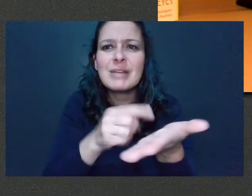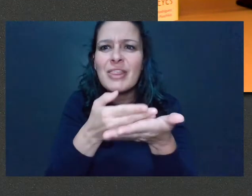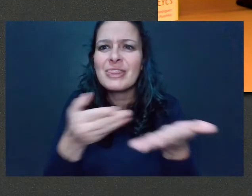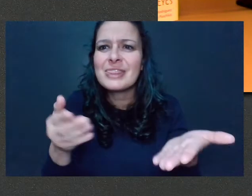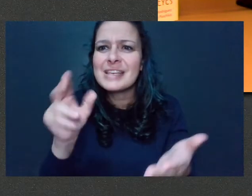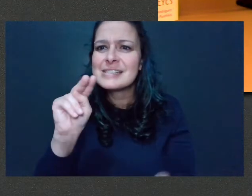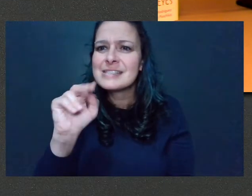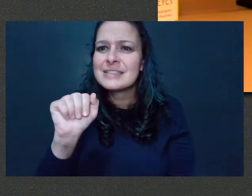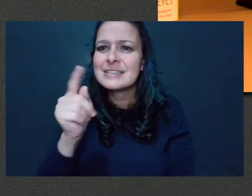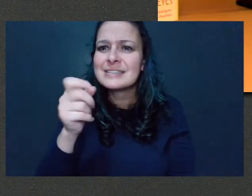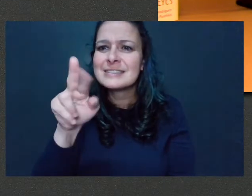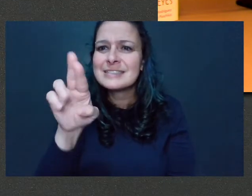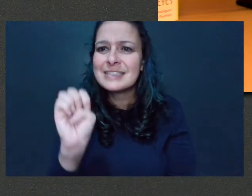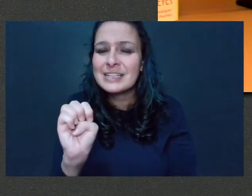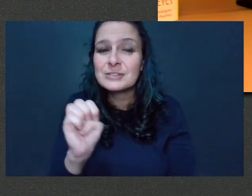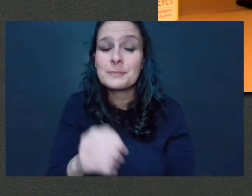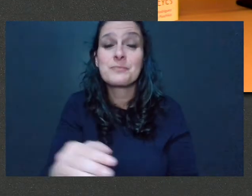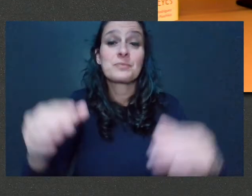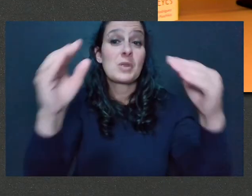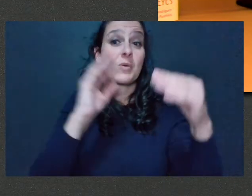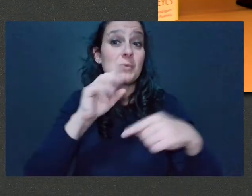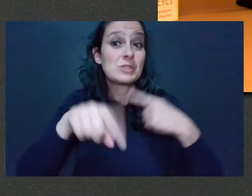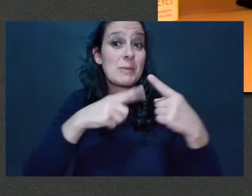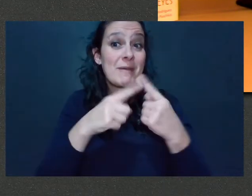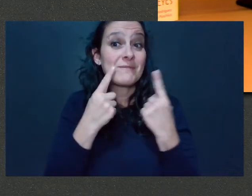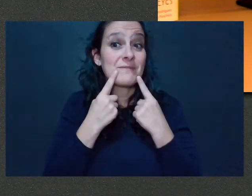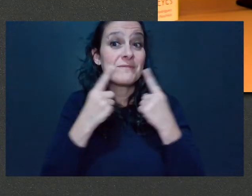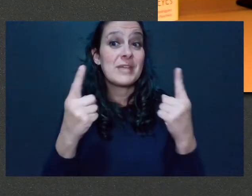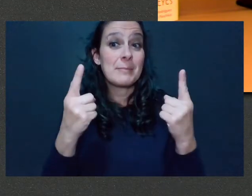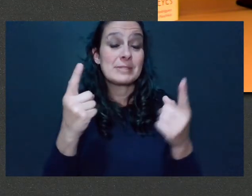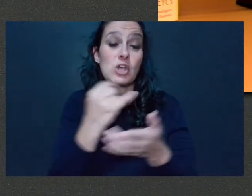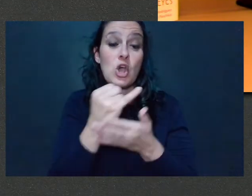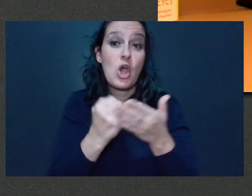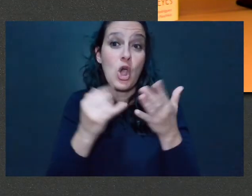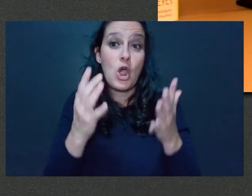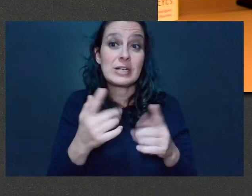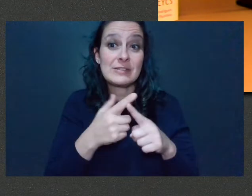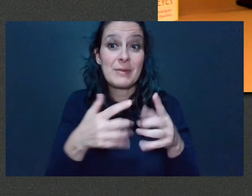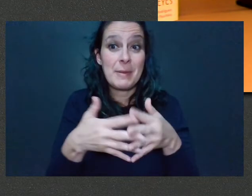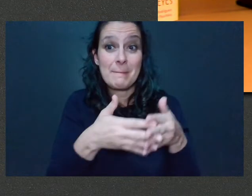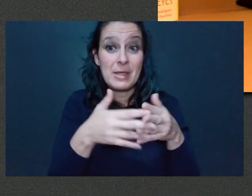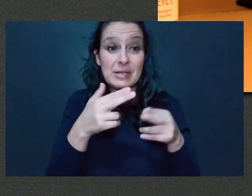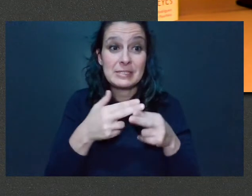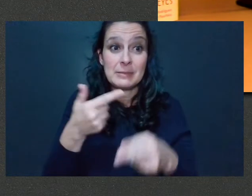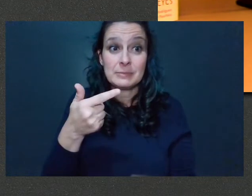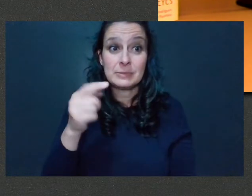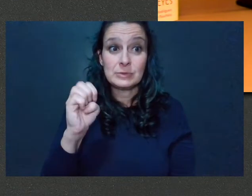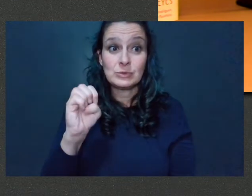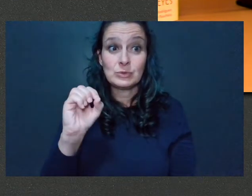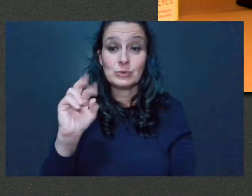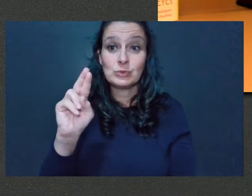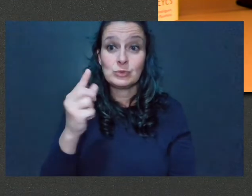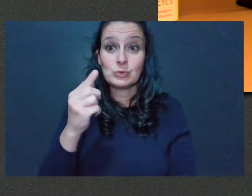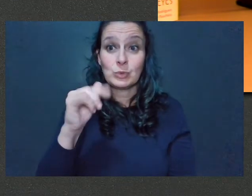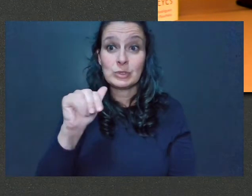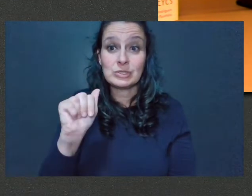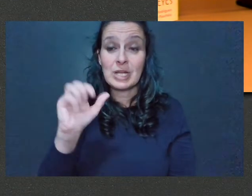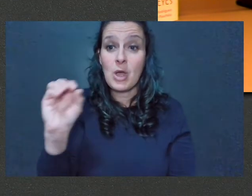We talked about the very famous American artist, Georgia O'Keeffe, and the artwork she liked to make.